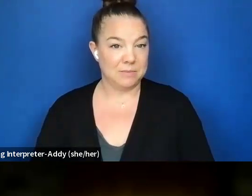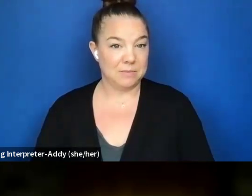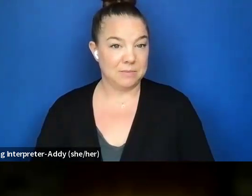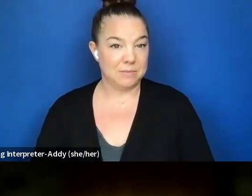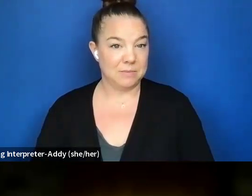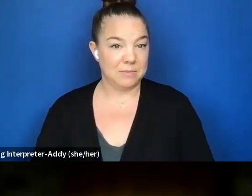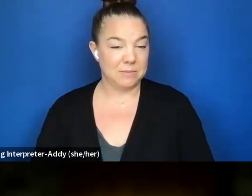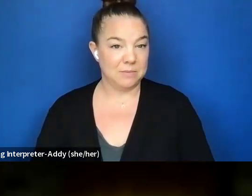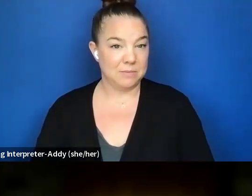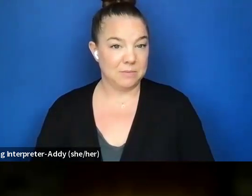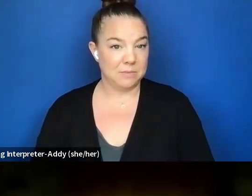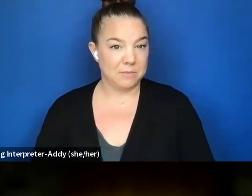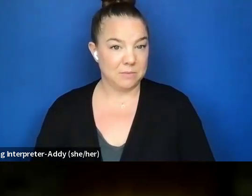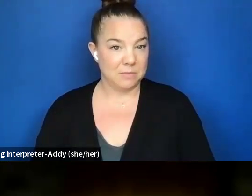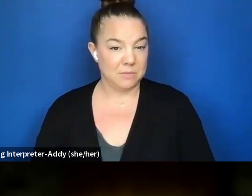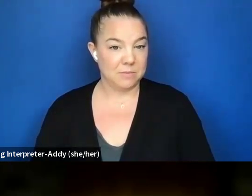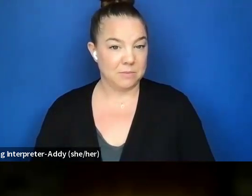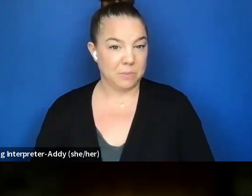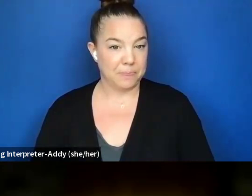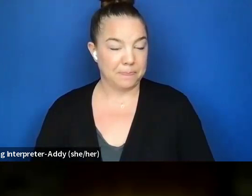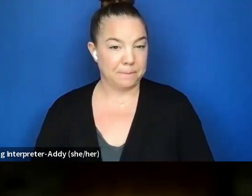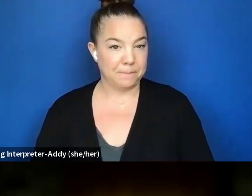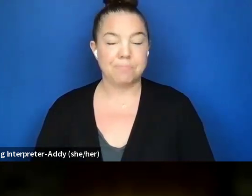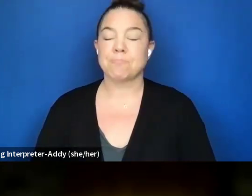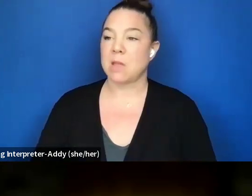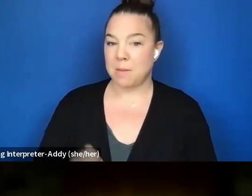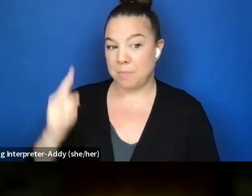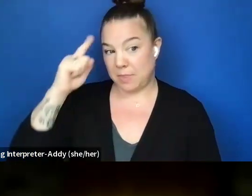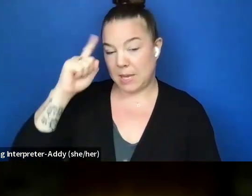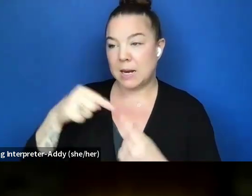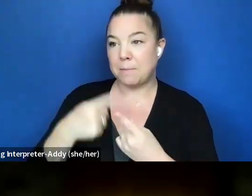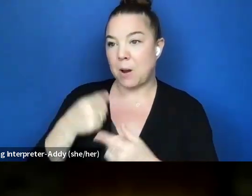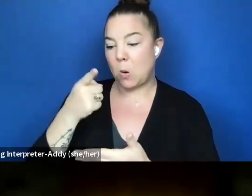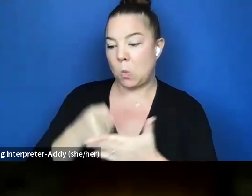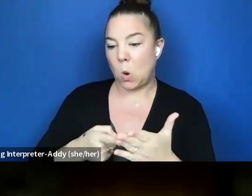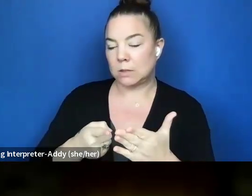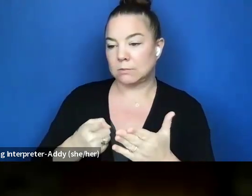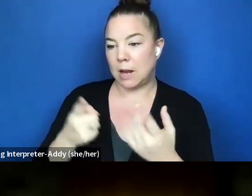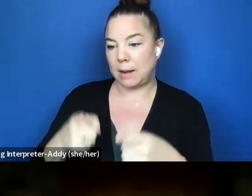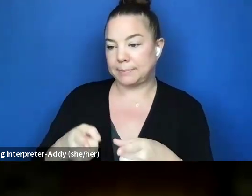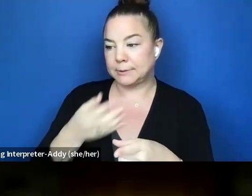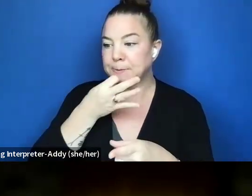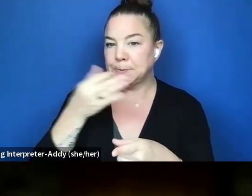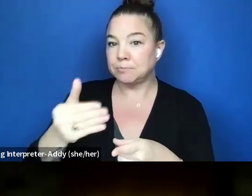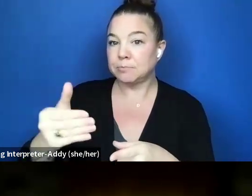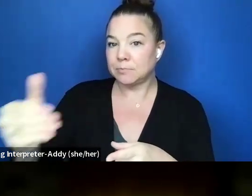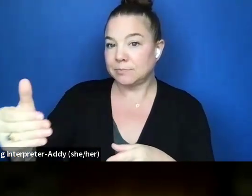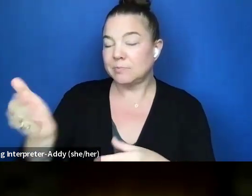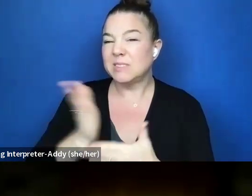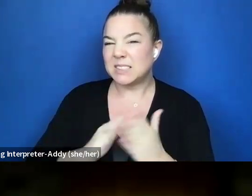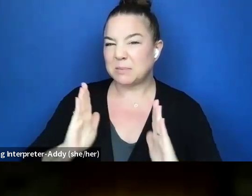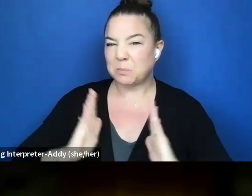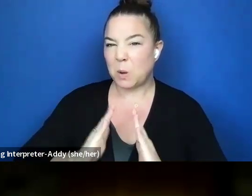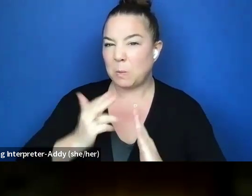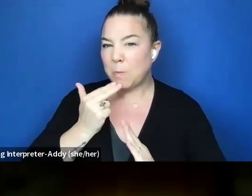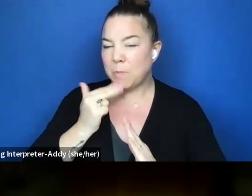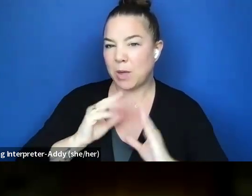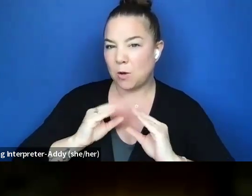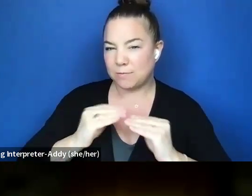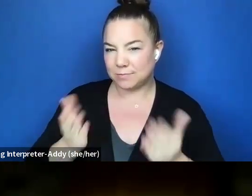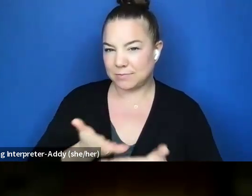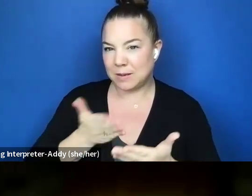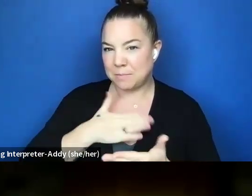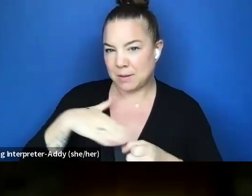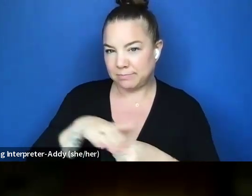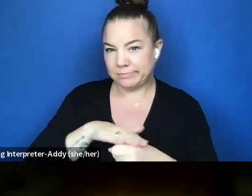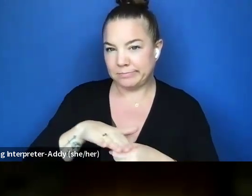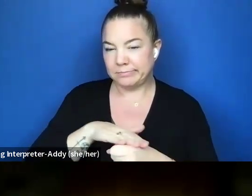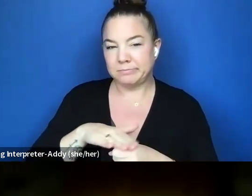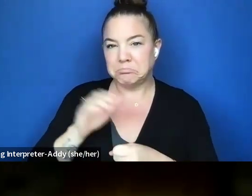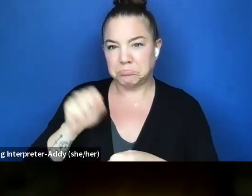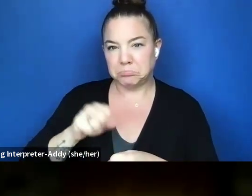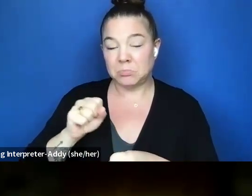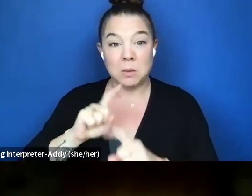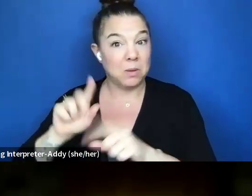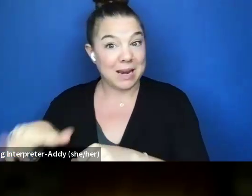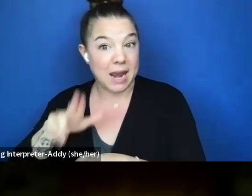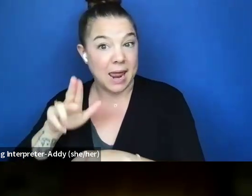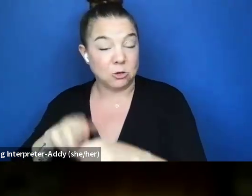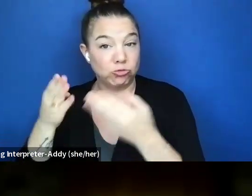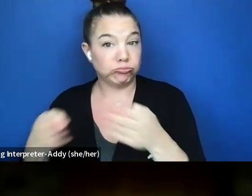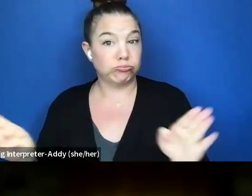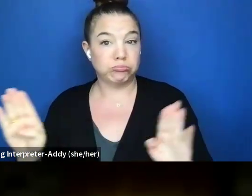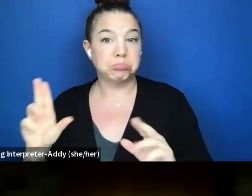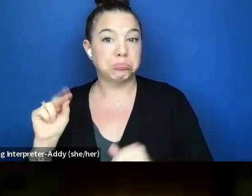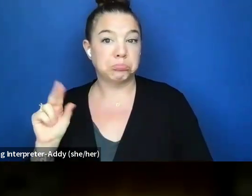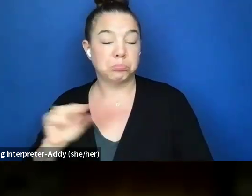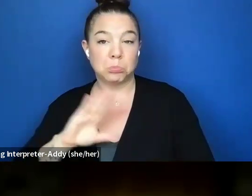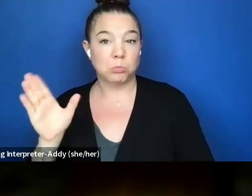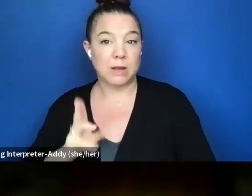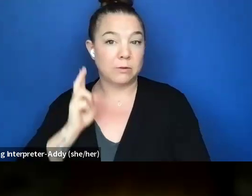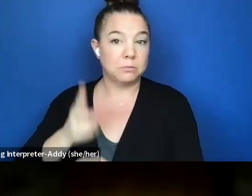Don Posh: Well, I'm thinking about. What's coming up. I have on some of the smaller conferences in my area. I've done some. I don't do a lot of national. I haven't done a national Conference. I've done some statewide